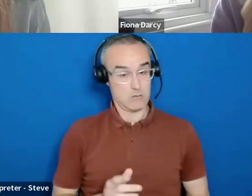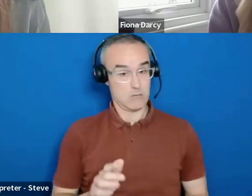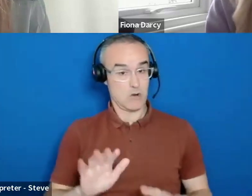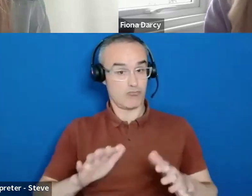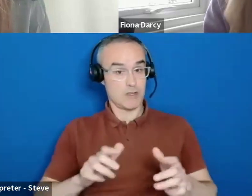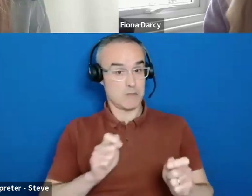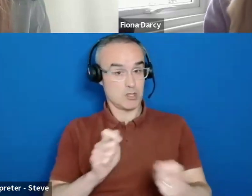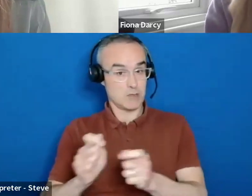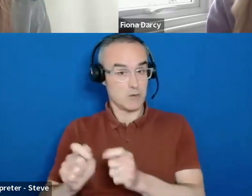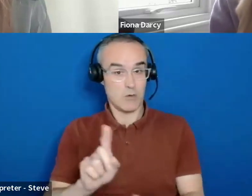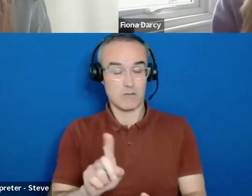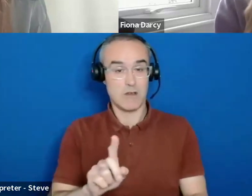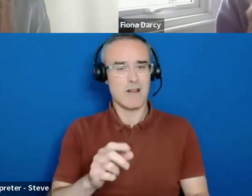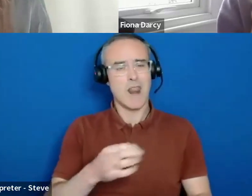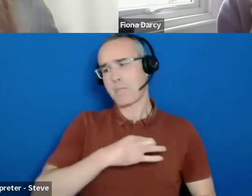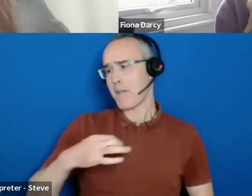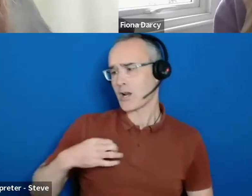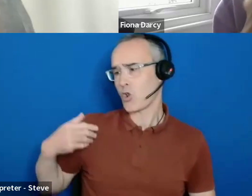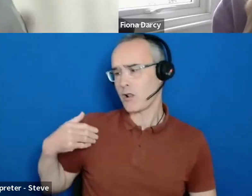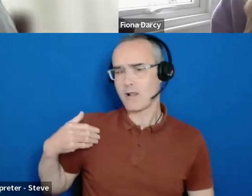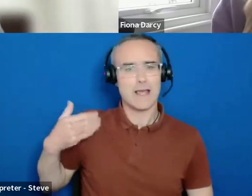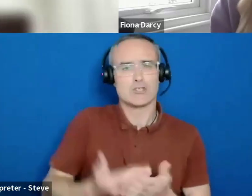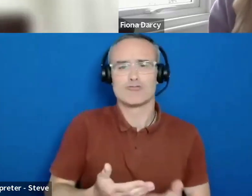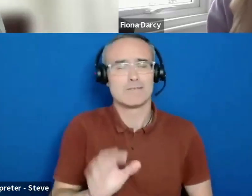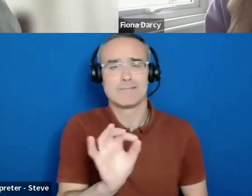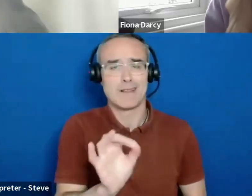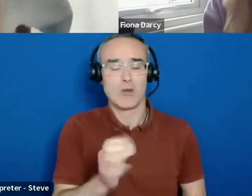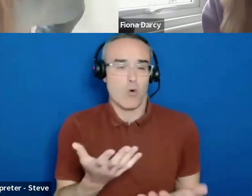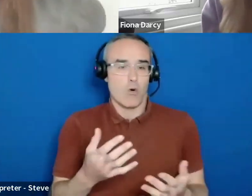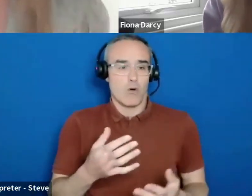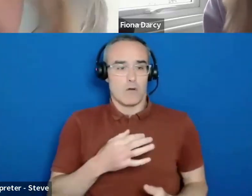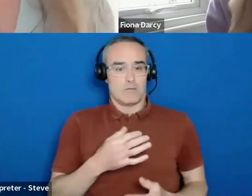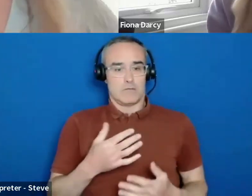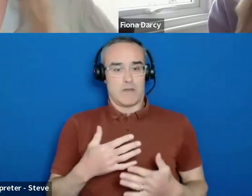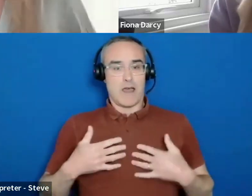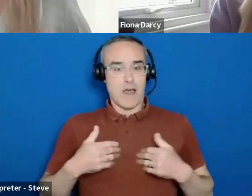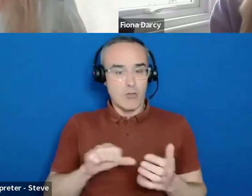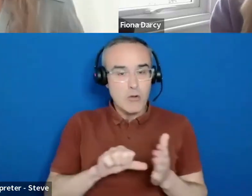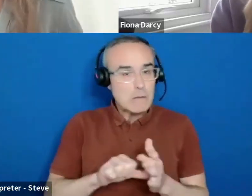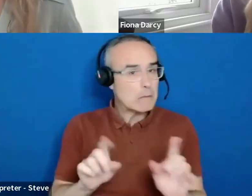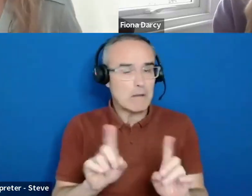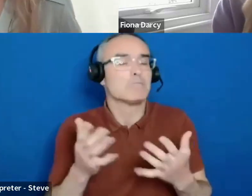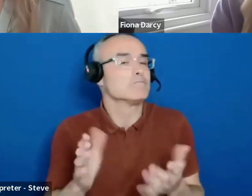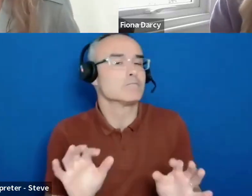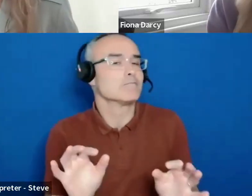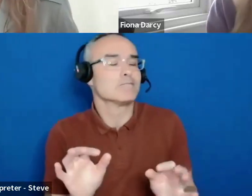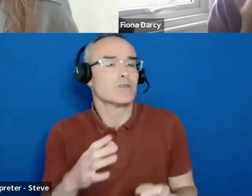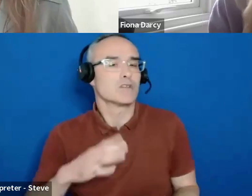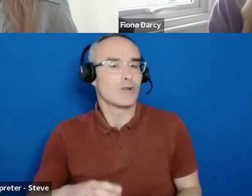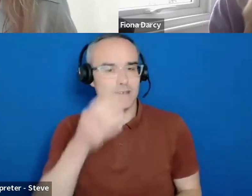your medical history or what condition you have, but if you tell us, "Hello, I would like If I get an, an interview,